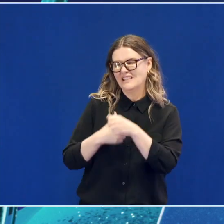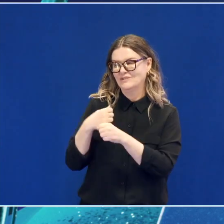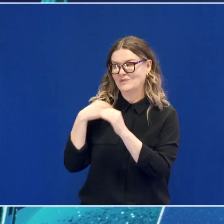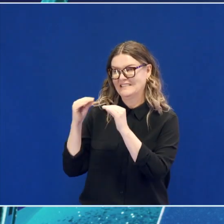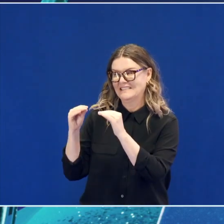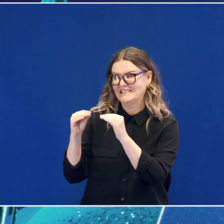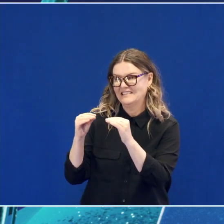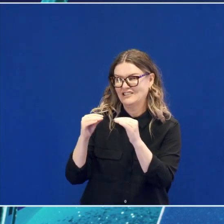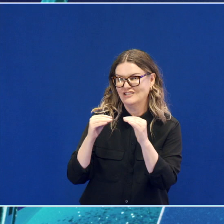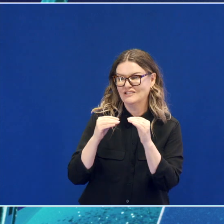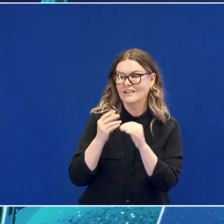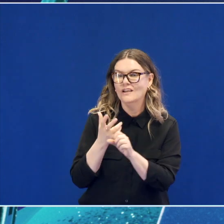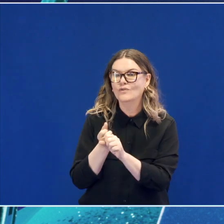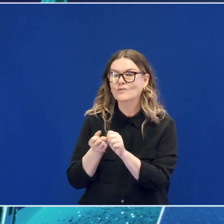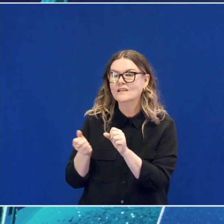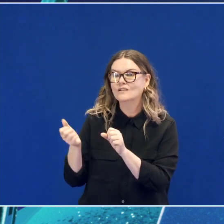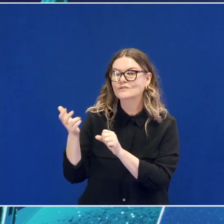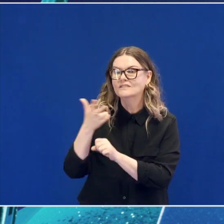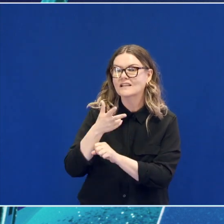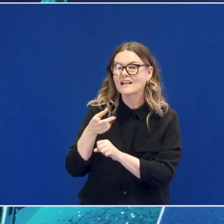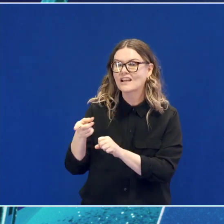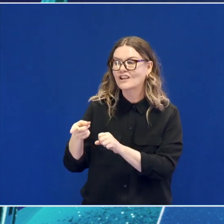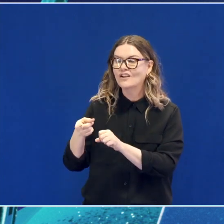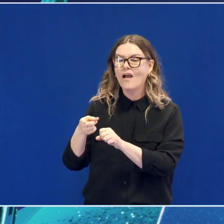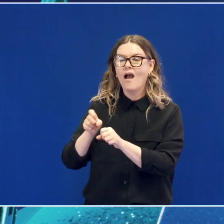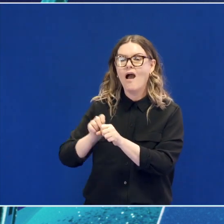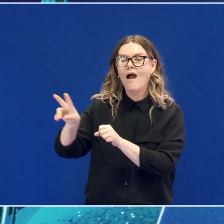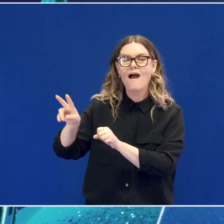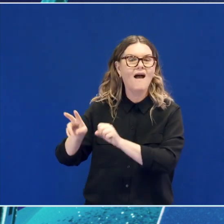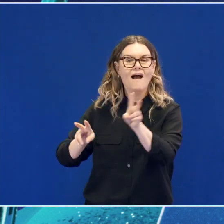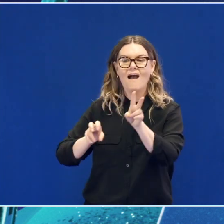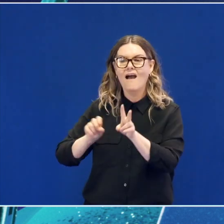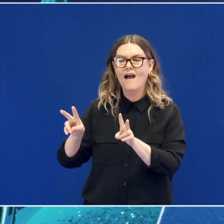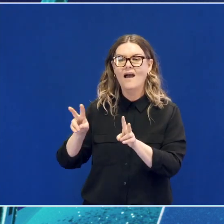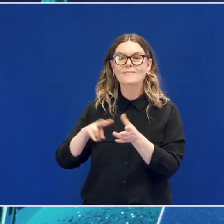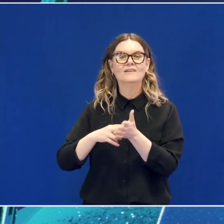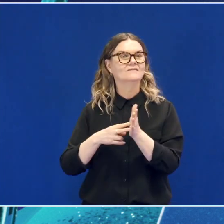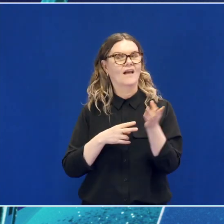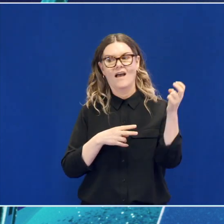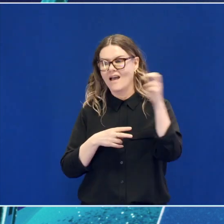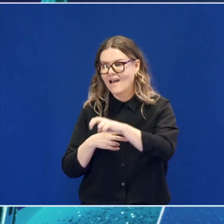Right, so it's very difficult to remember what you studied, and on top of that, you're losing 33% of your employees every year.